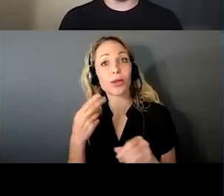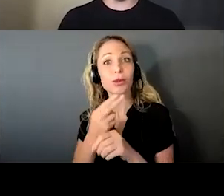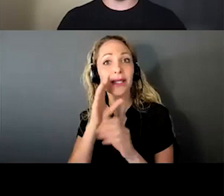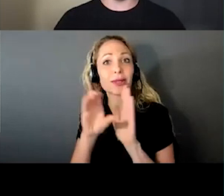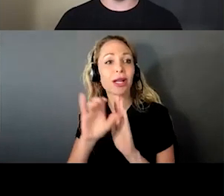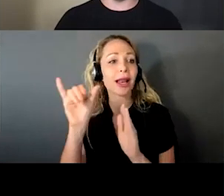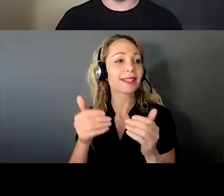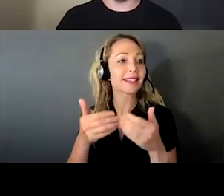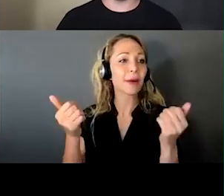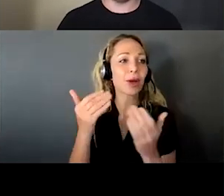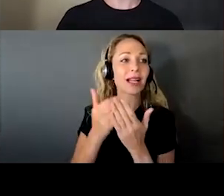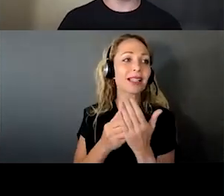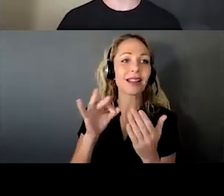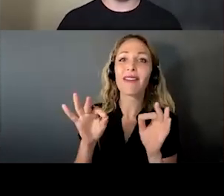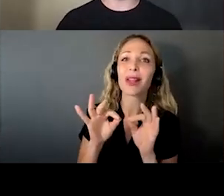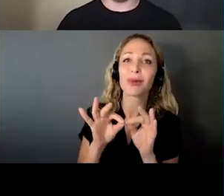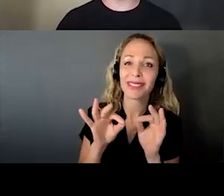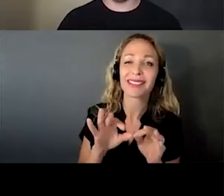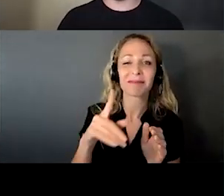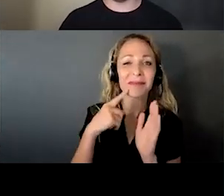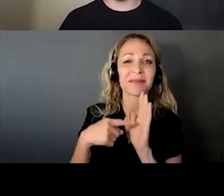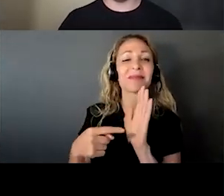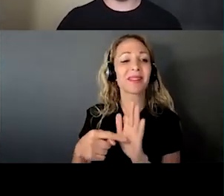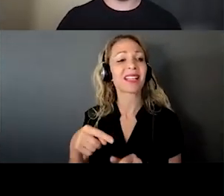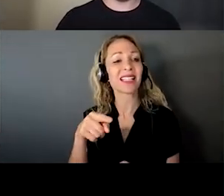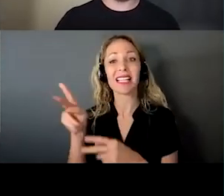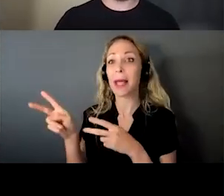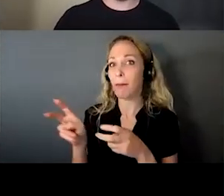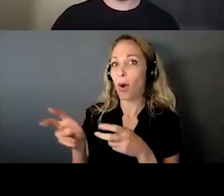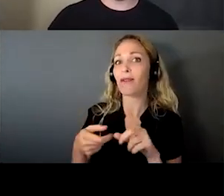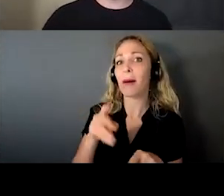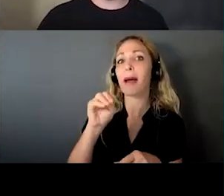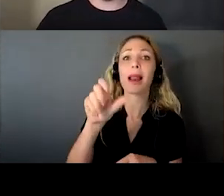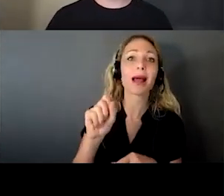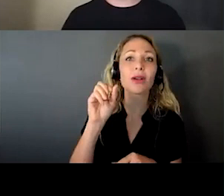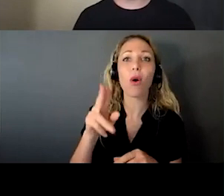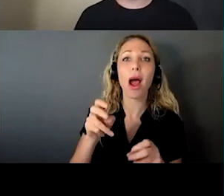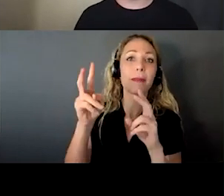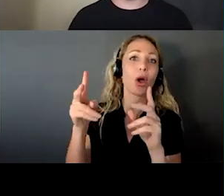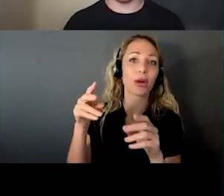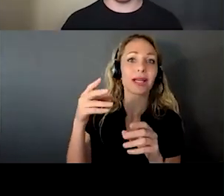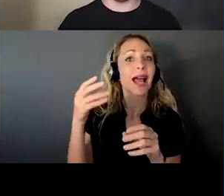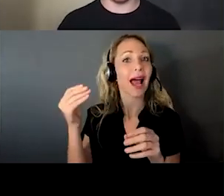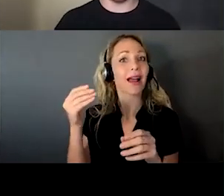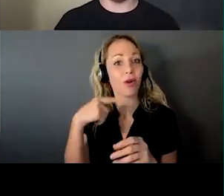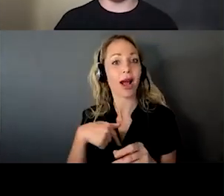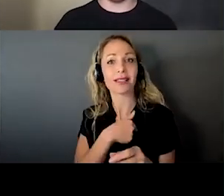SEPARATED LIST OF VALUES. IMPORTED FROM THE MLS AND IMPORTED AND TO HAVE SLIDE